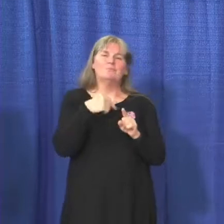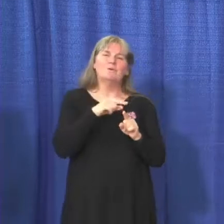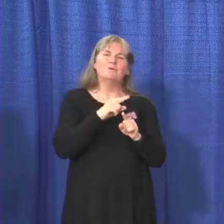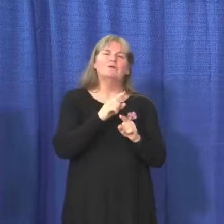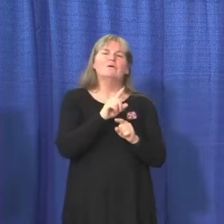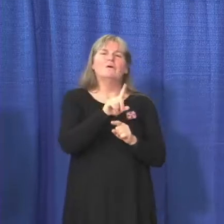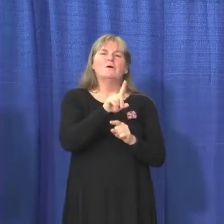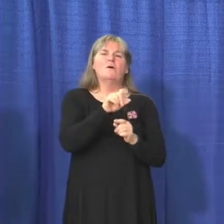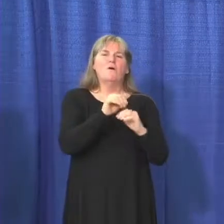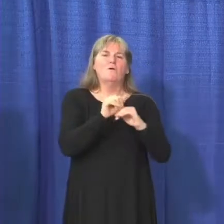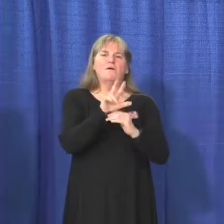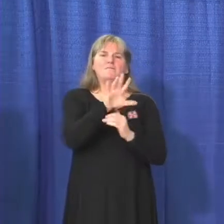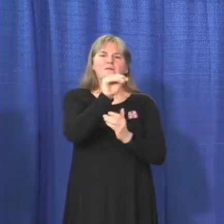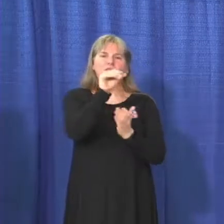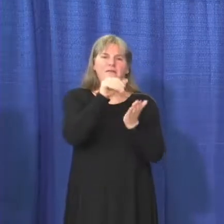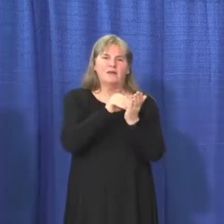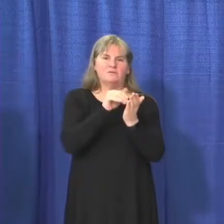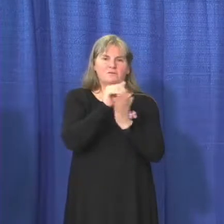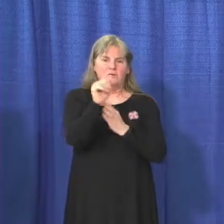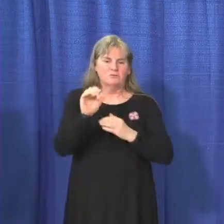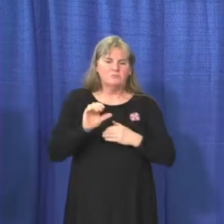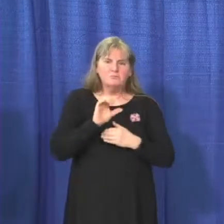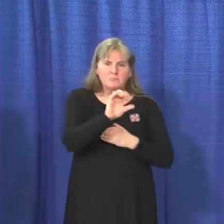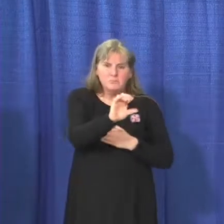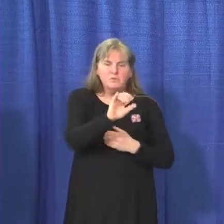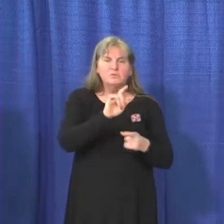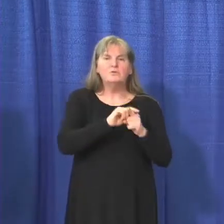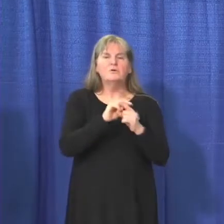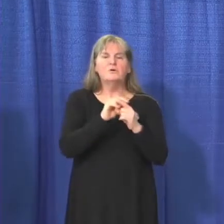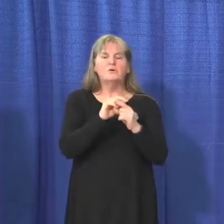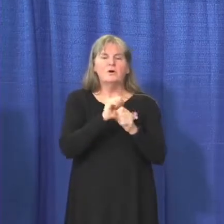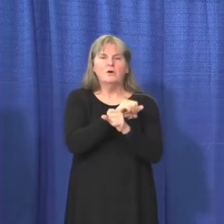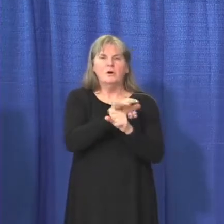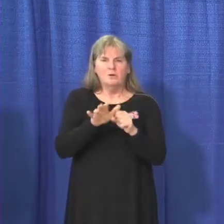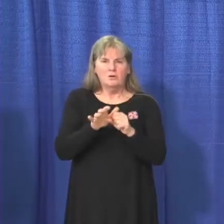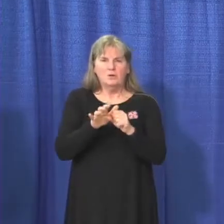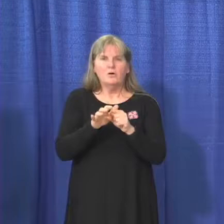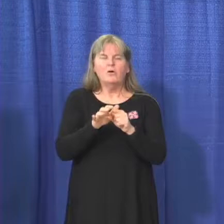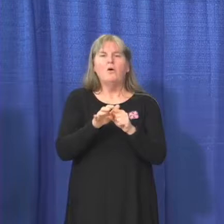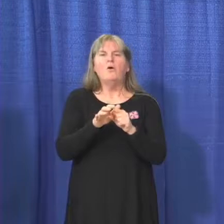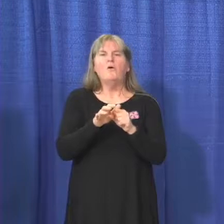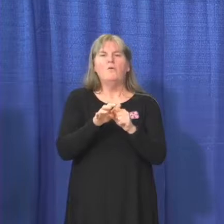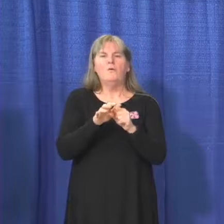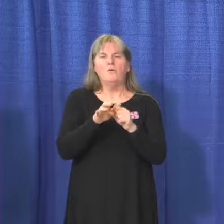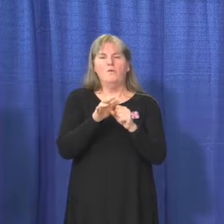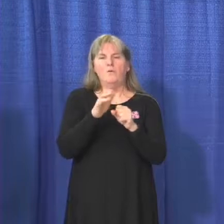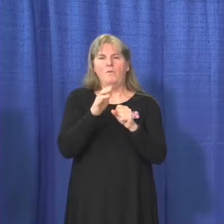to a Covid-19 adapted version of the popular Yukon explores Gold